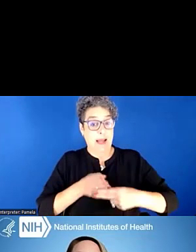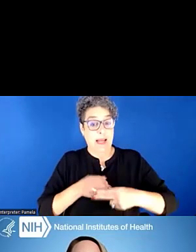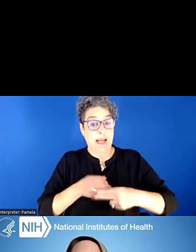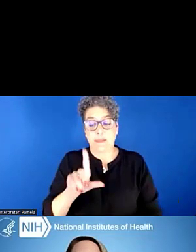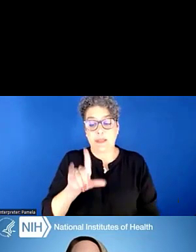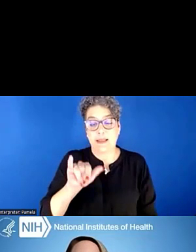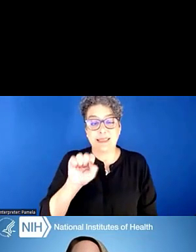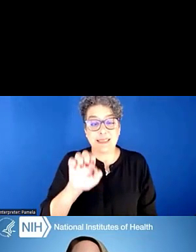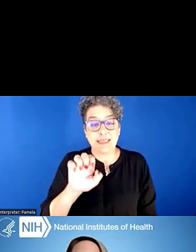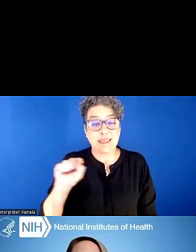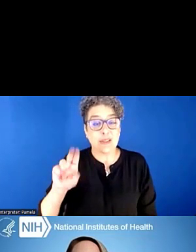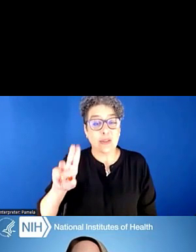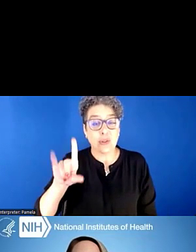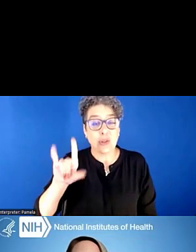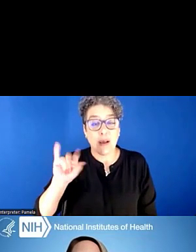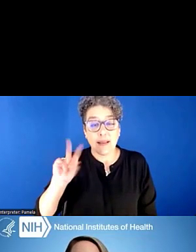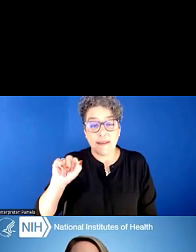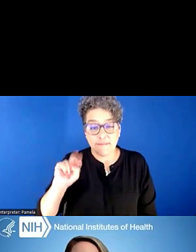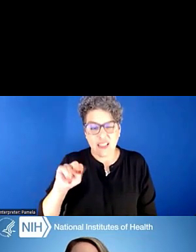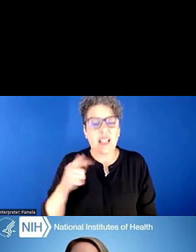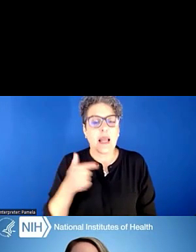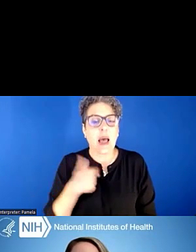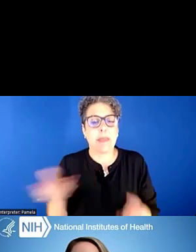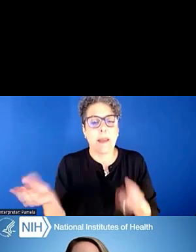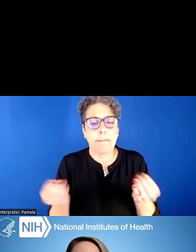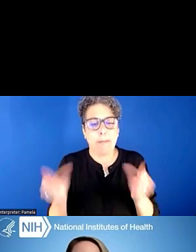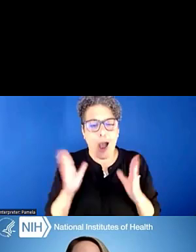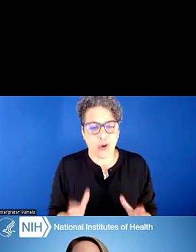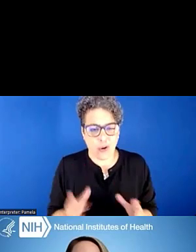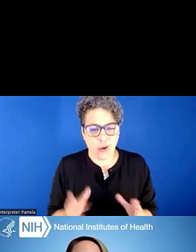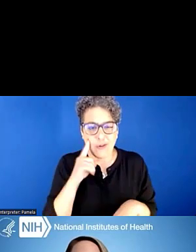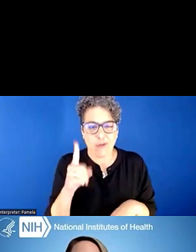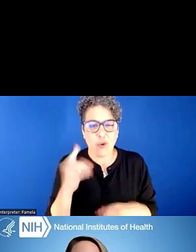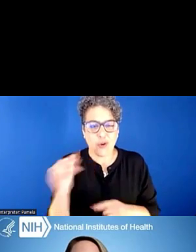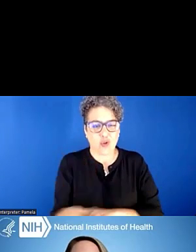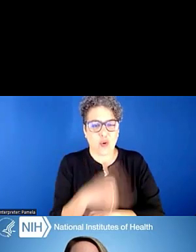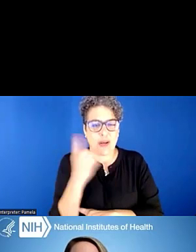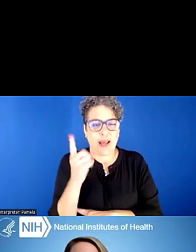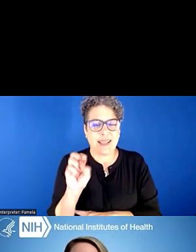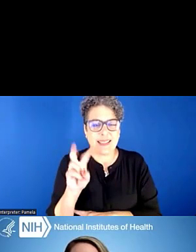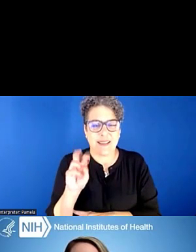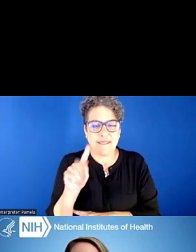I'm very pleased to introduce our experts for today. We have Dr. Patricia Valdez,